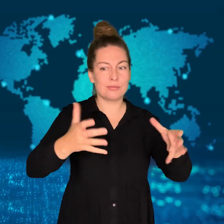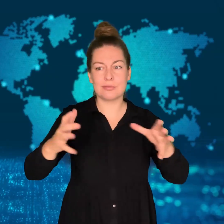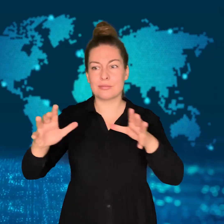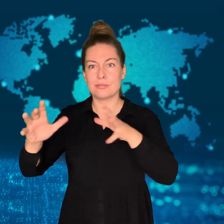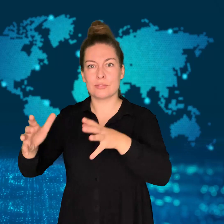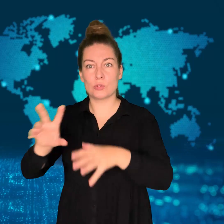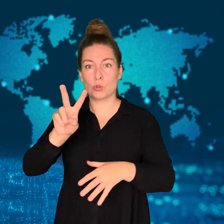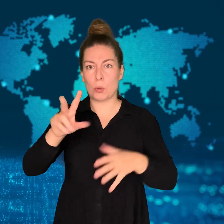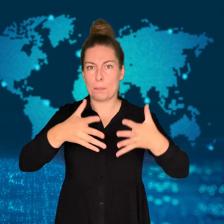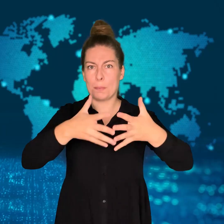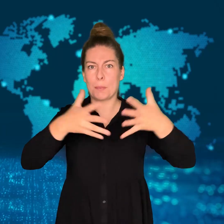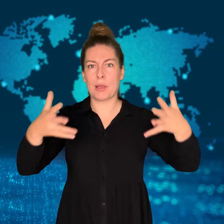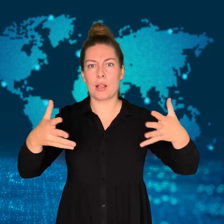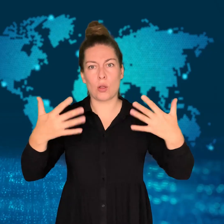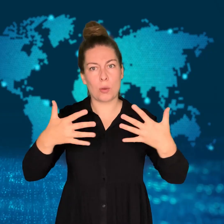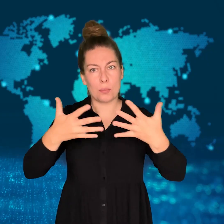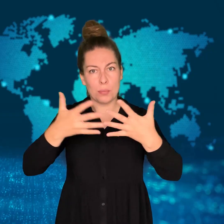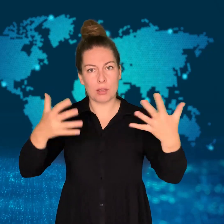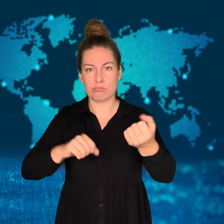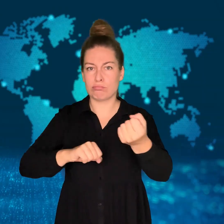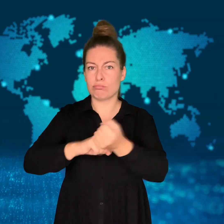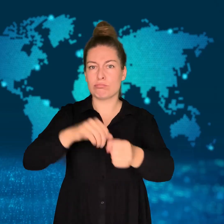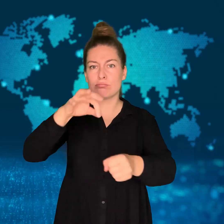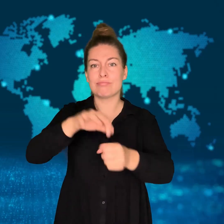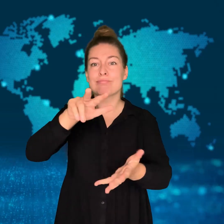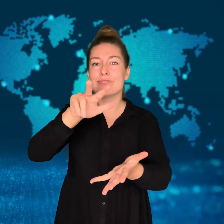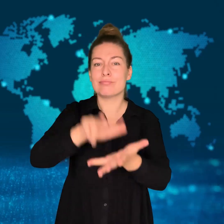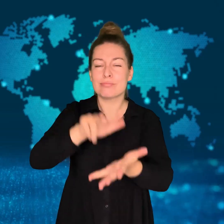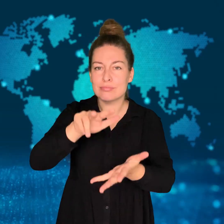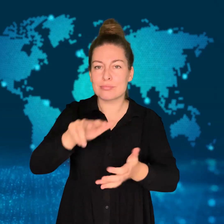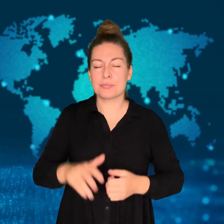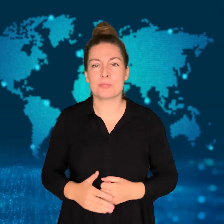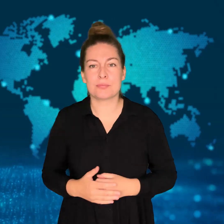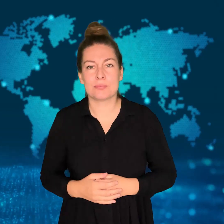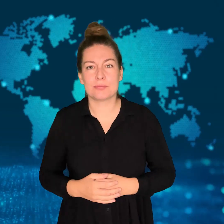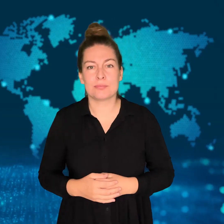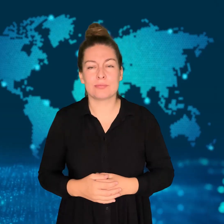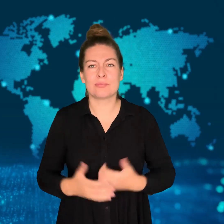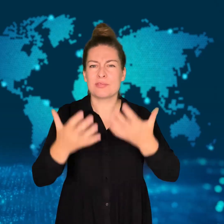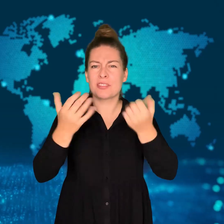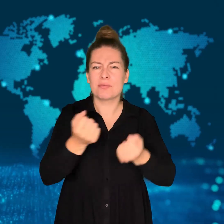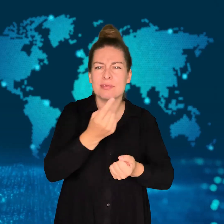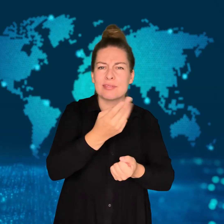Several Representatives criticized members of the House for